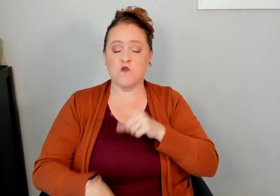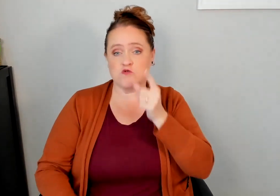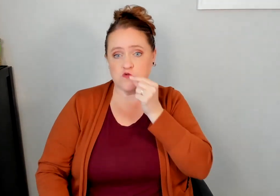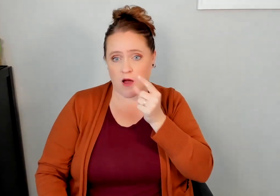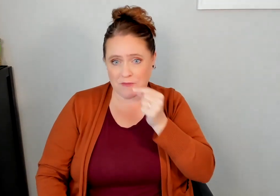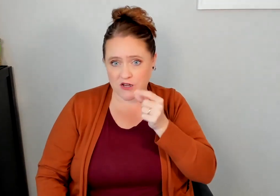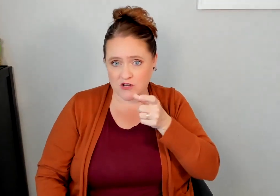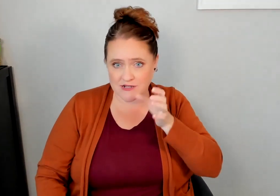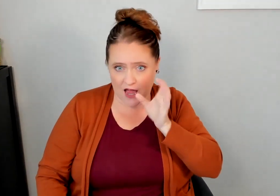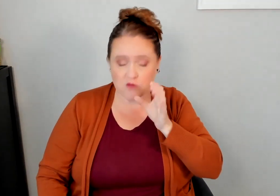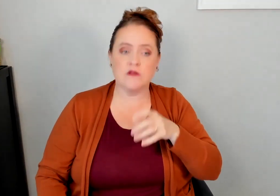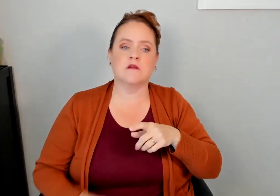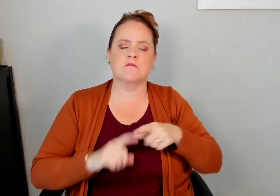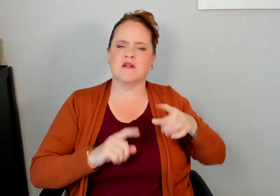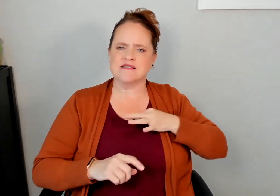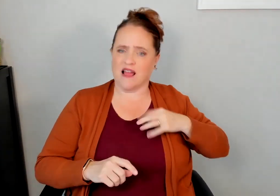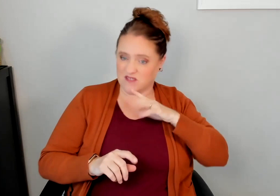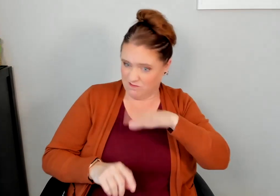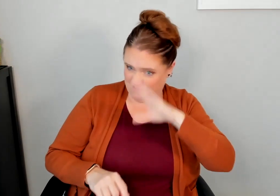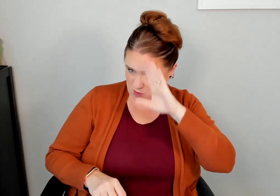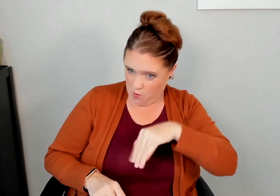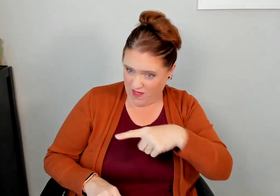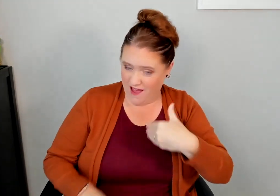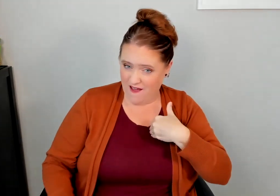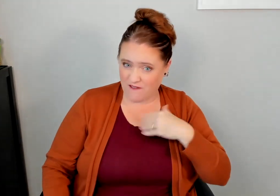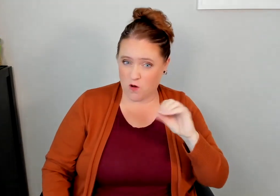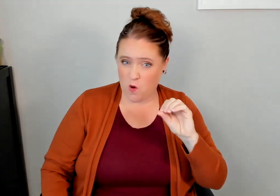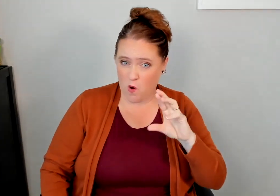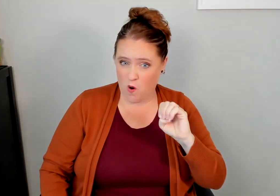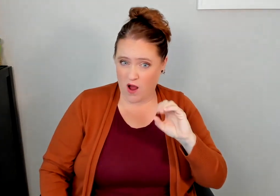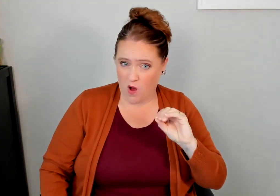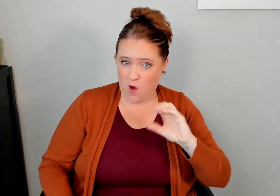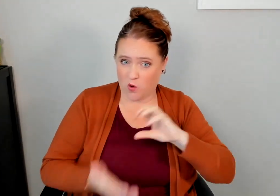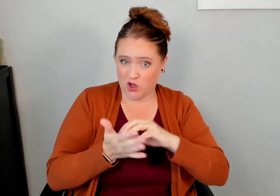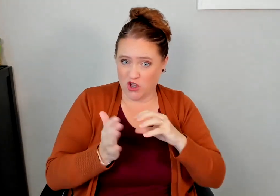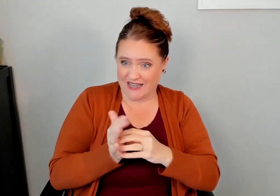ordered a strawberry daiquiri and the staff said you know we also have an oreo cookie